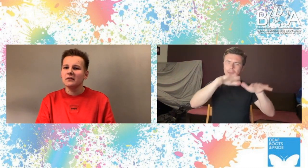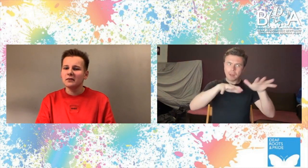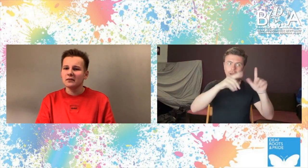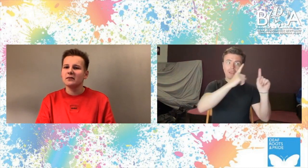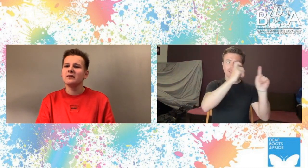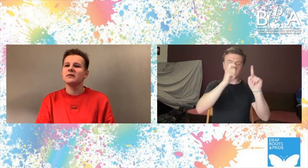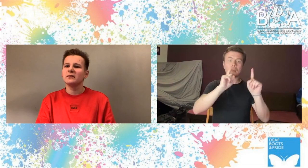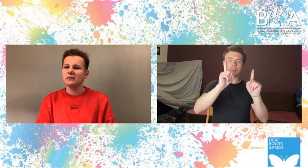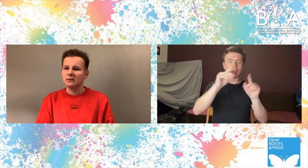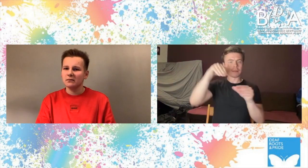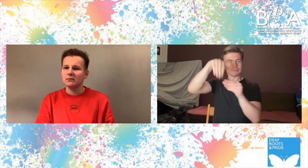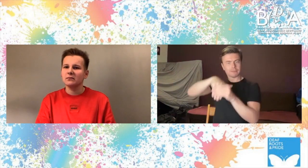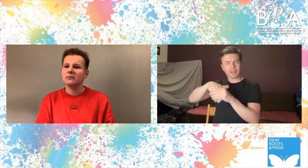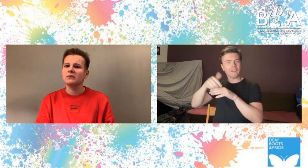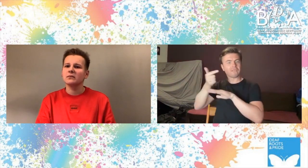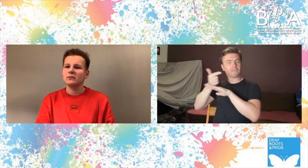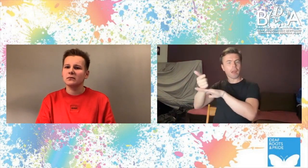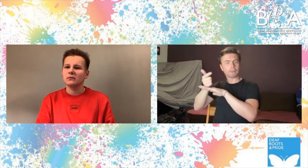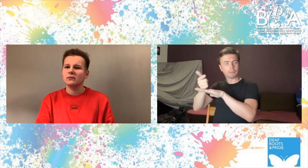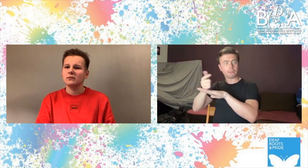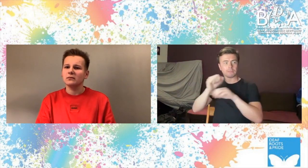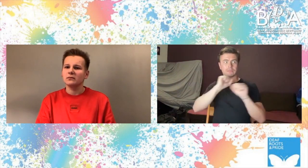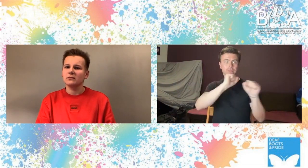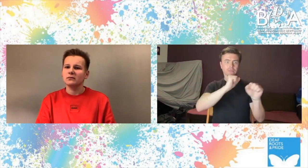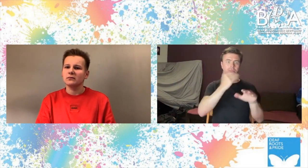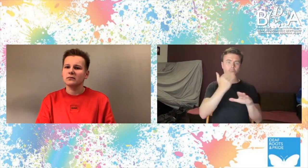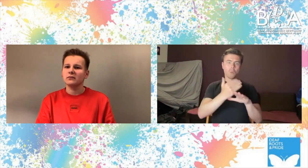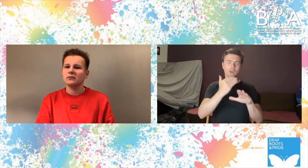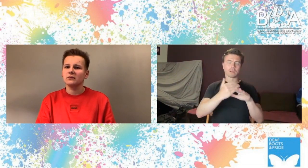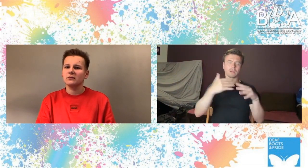That is similar to photography, but within the filmmaking industry.